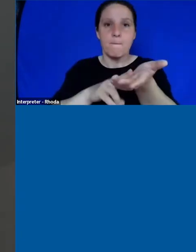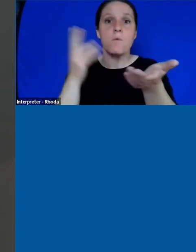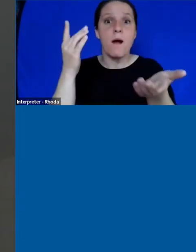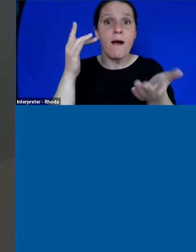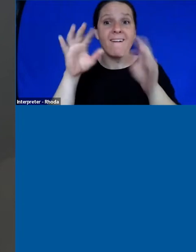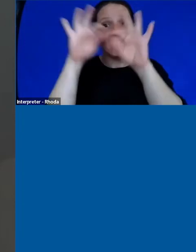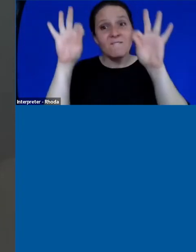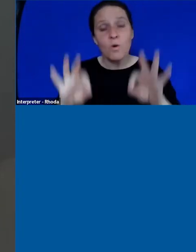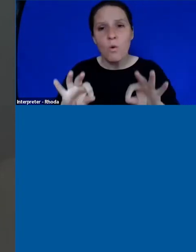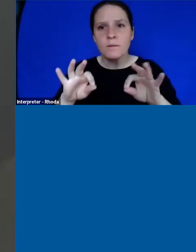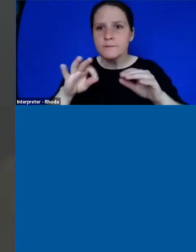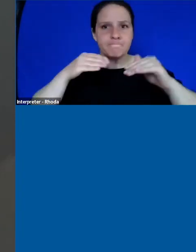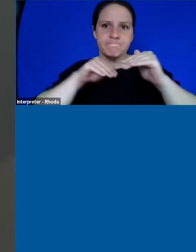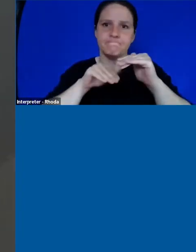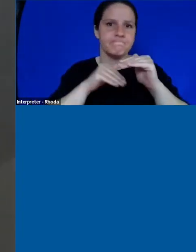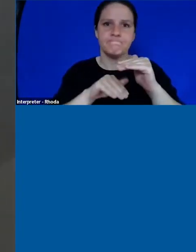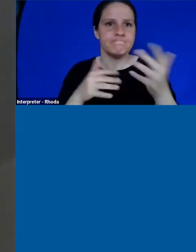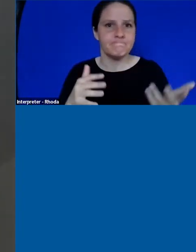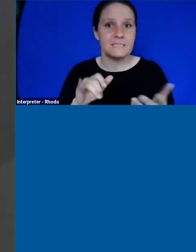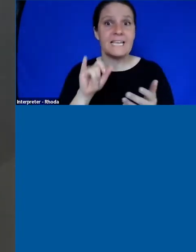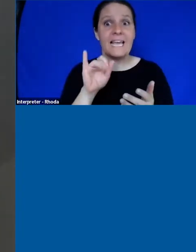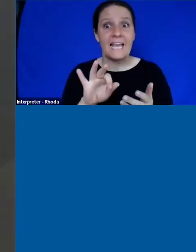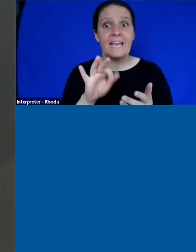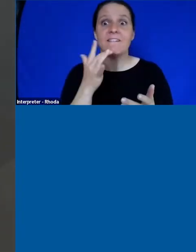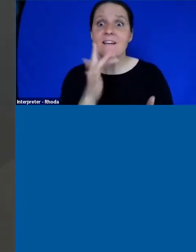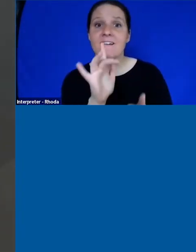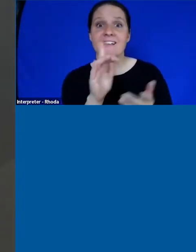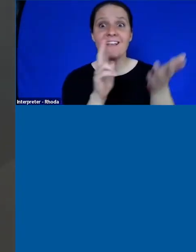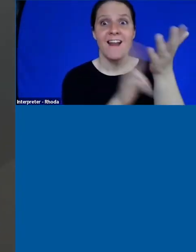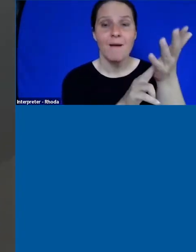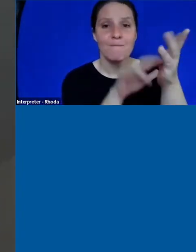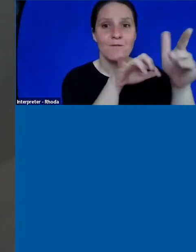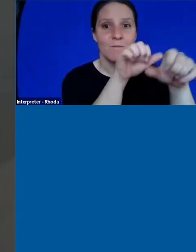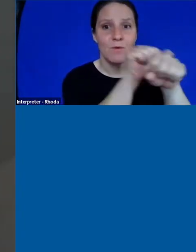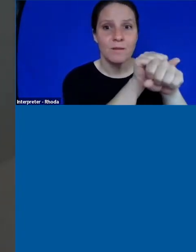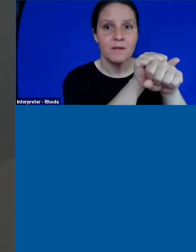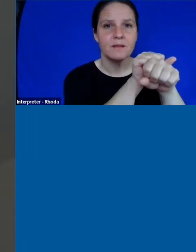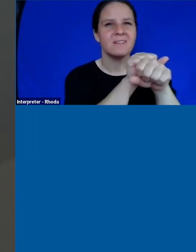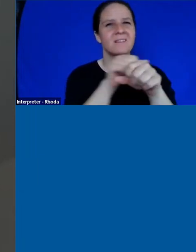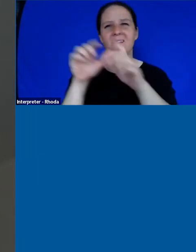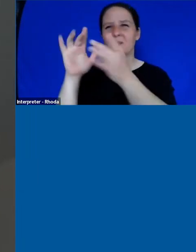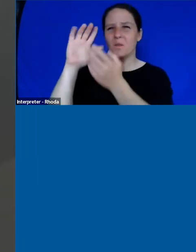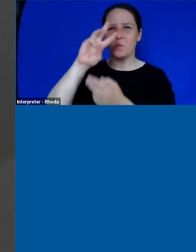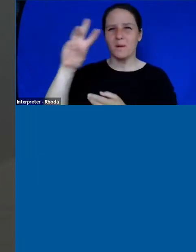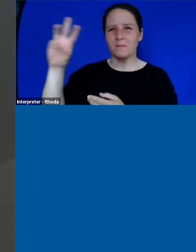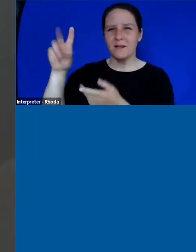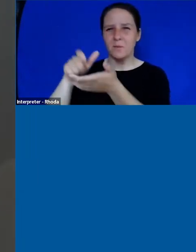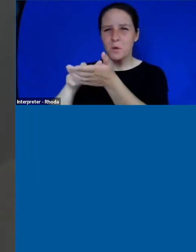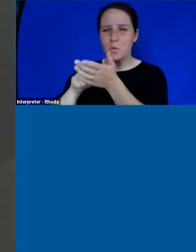And then if you were signed up to get an appointment, you had to be on webpages that required you to refresh so fast